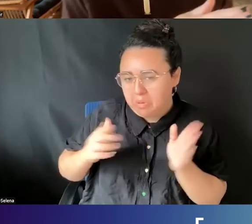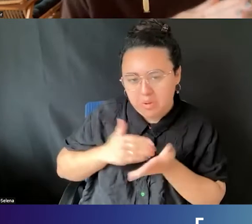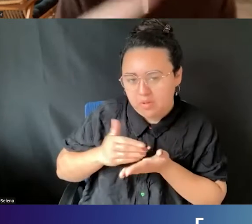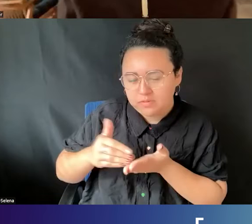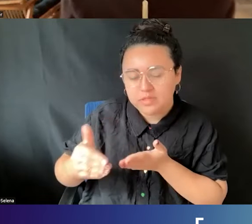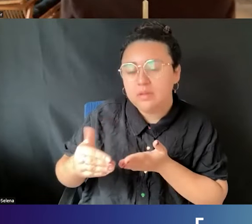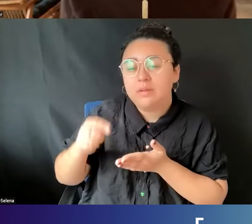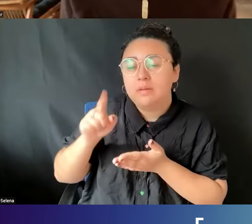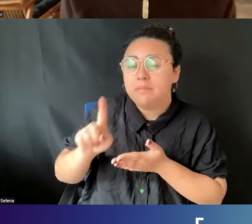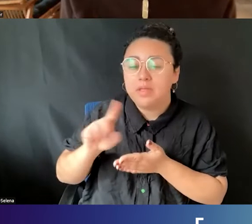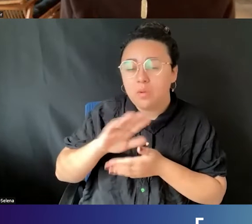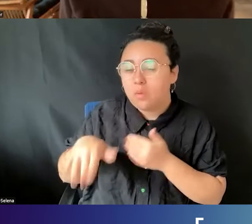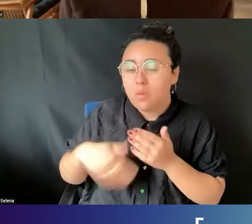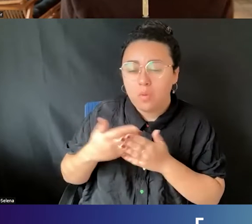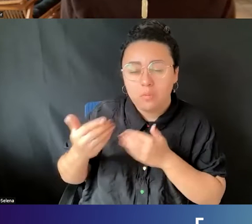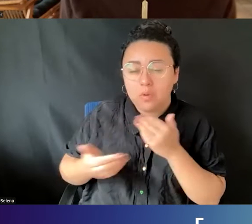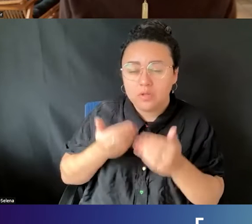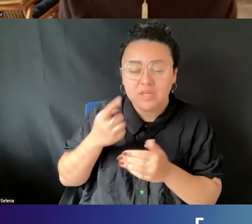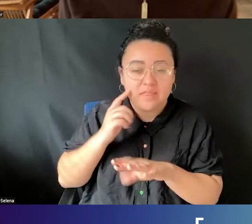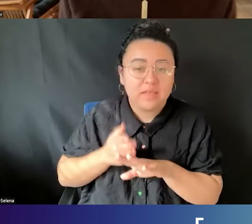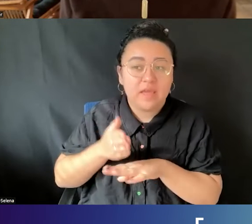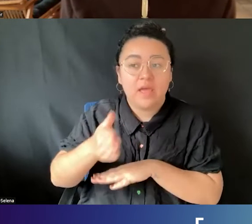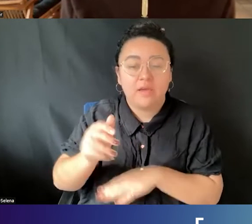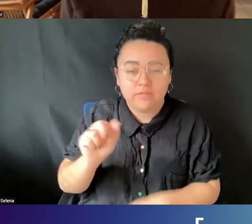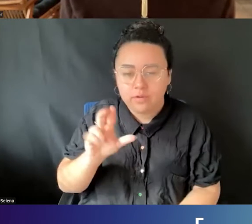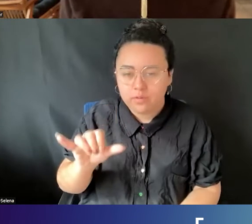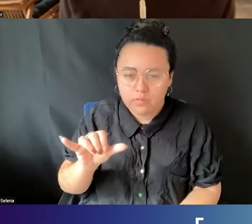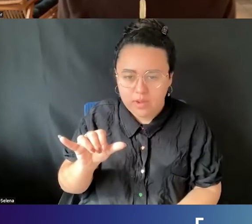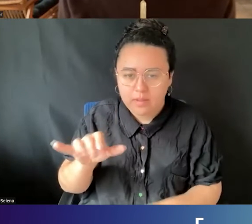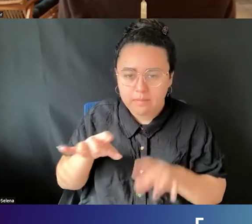the entire process and I think even after Ouray has come on board, I do feel like